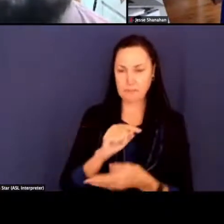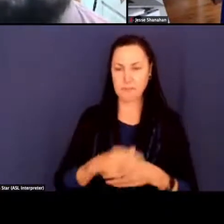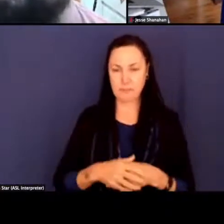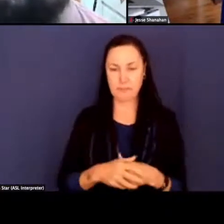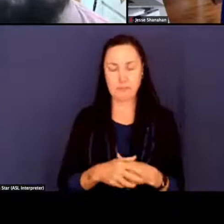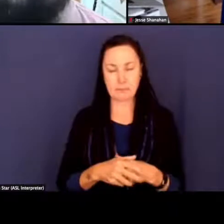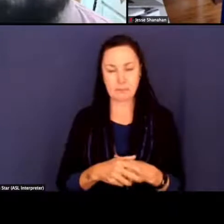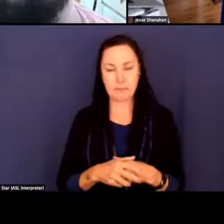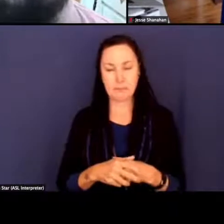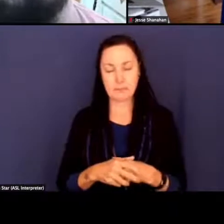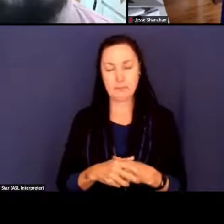helping